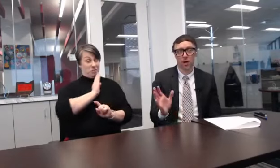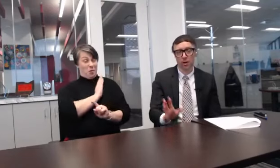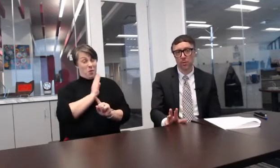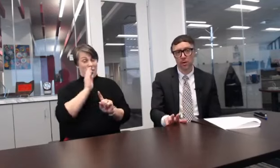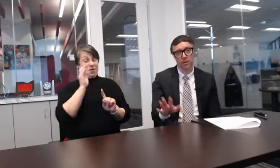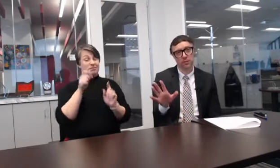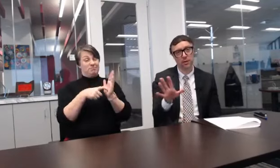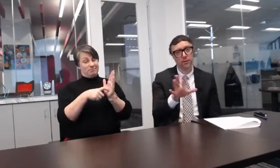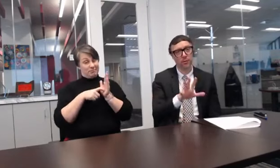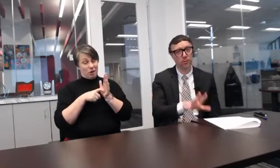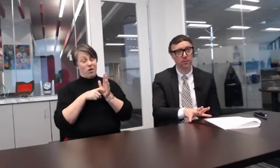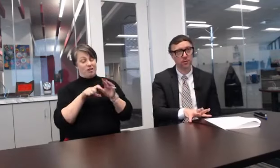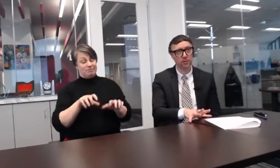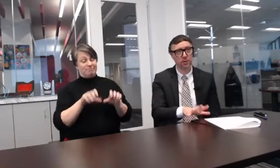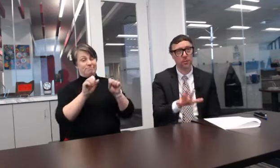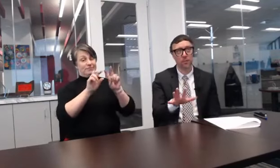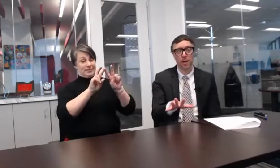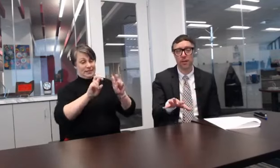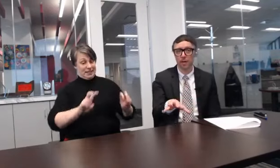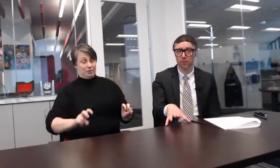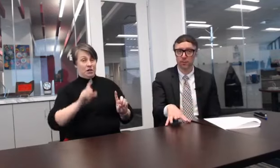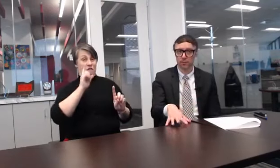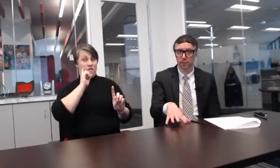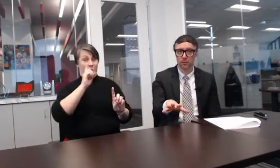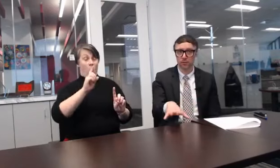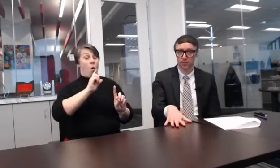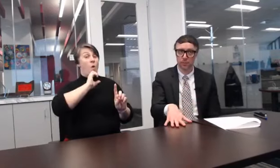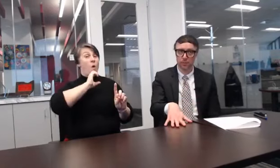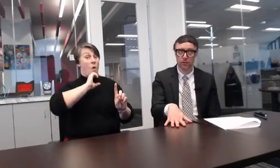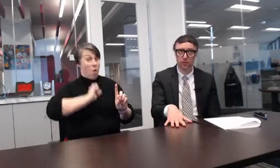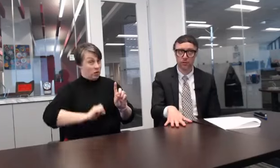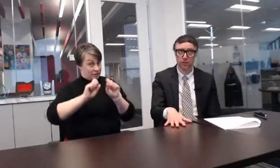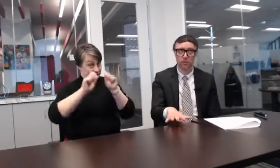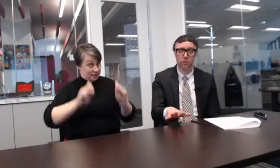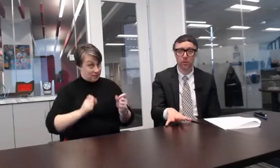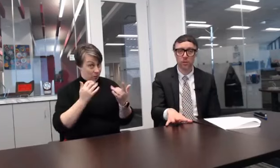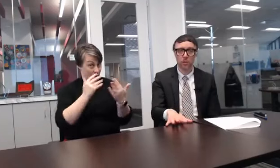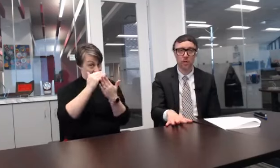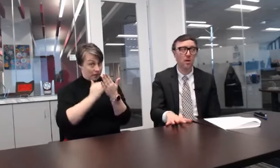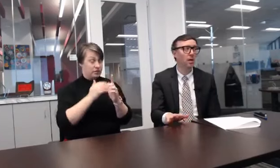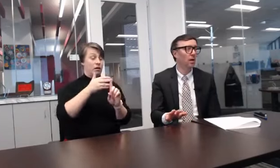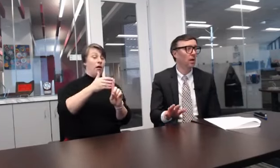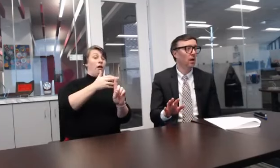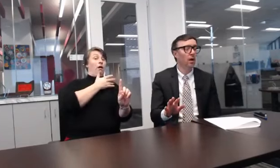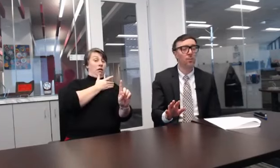on a waiting list under the old system by the end of this year, so December 31st, 2020.